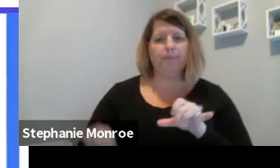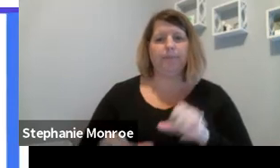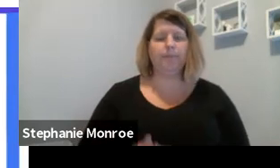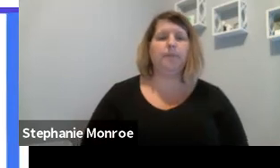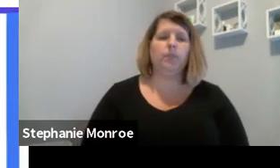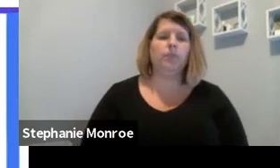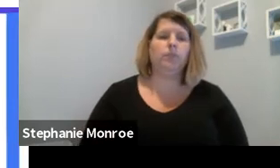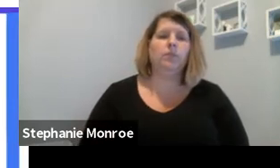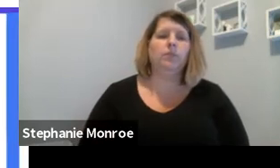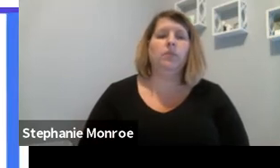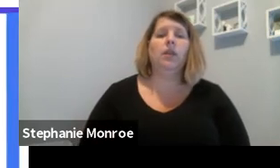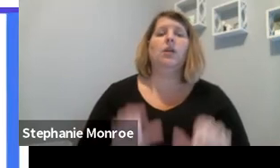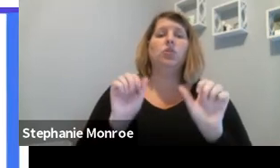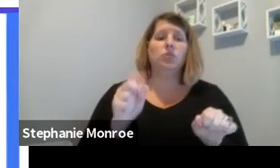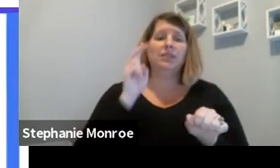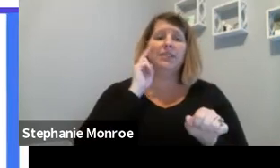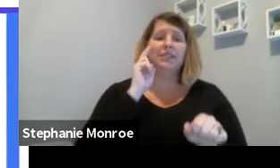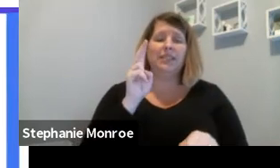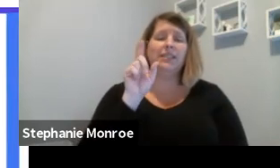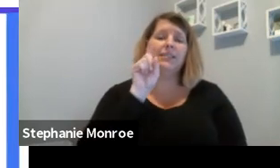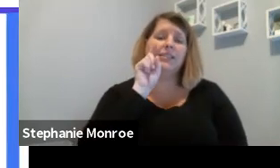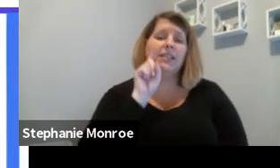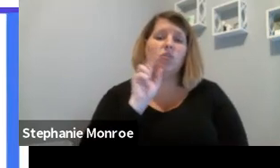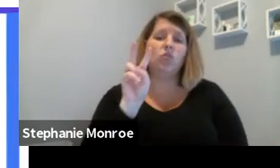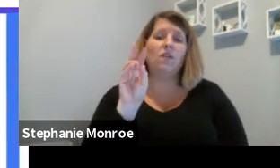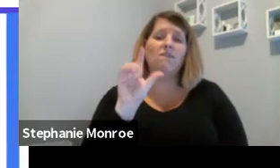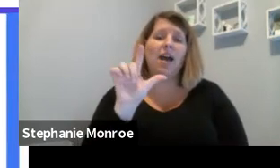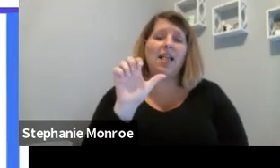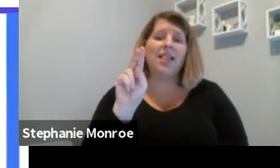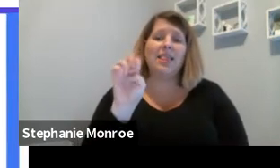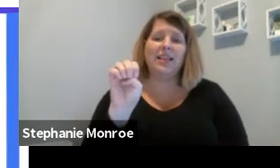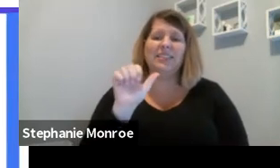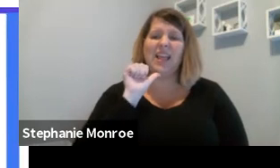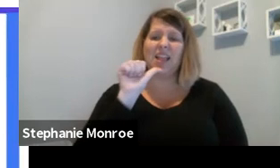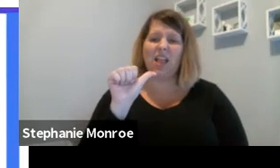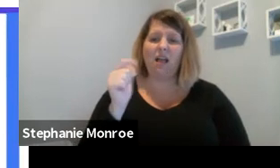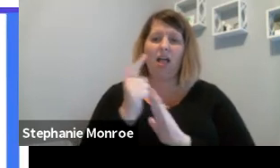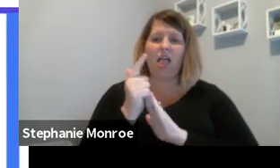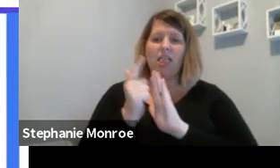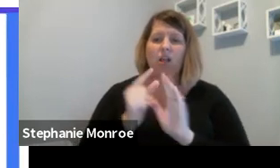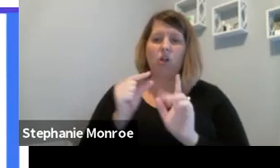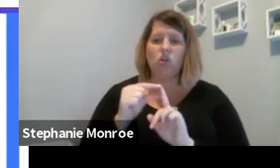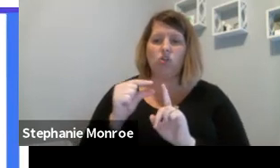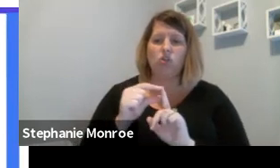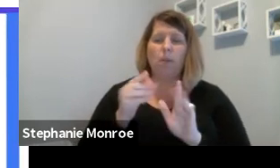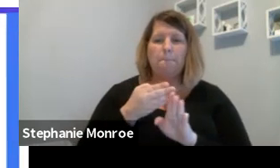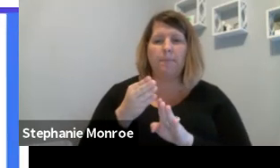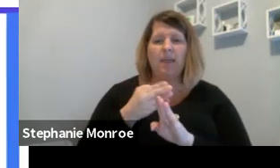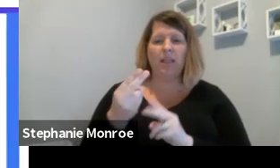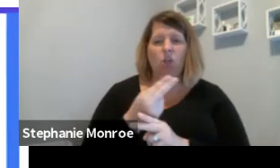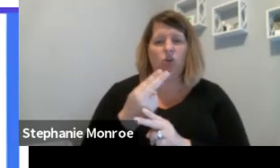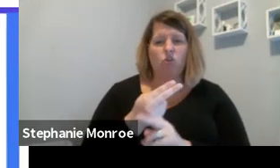As you can see here, sexual violence is the non-legal term that is mainly used by organizations